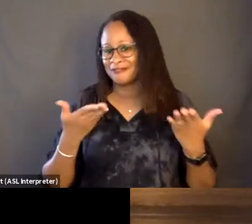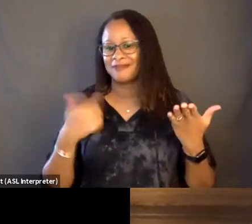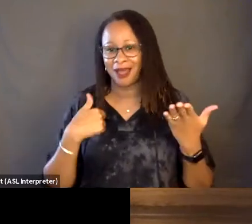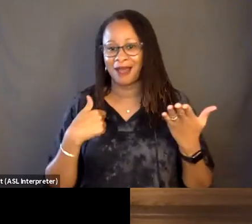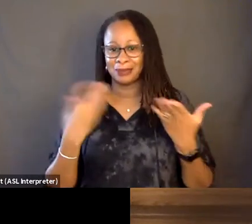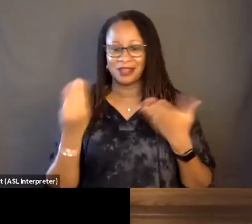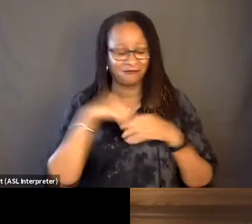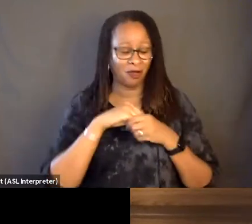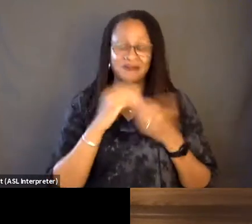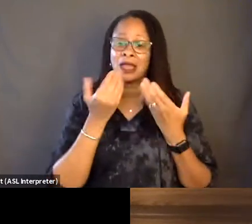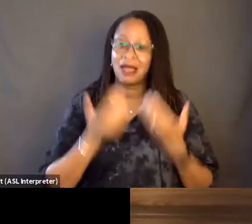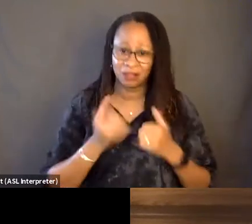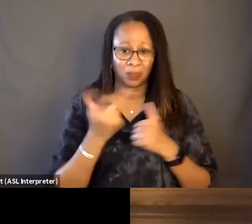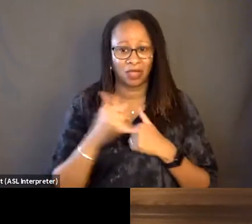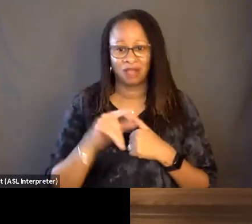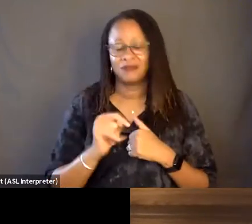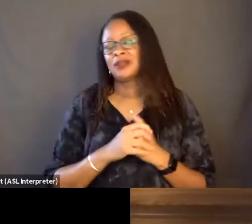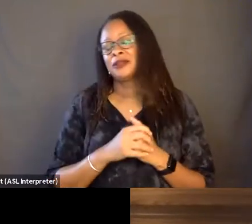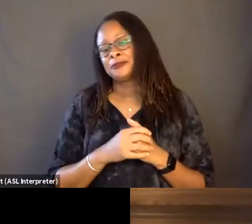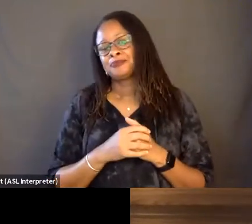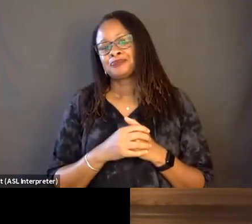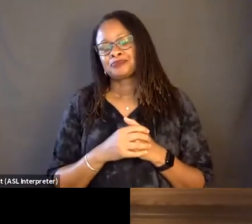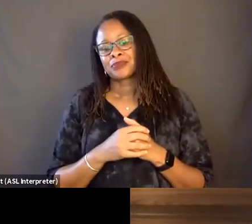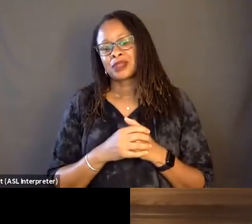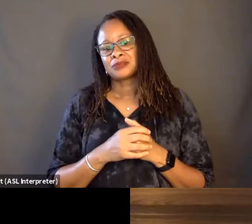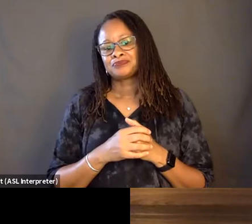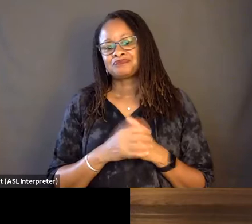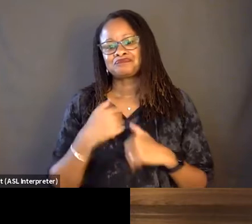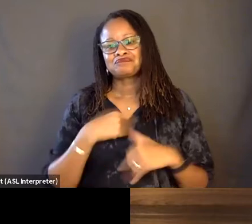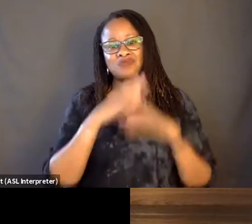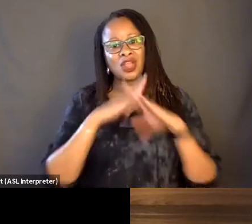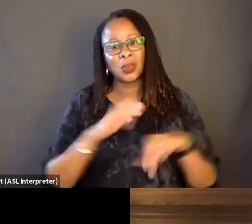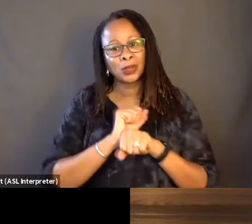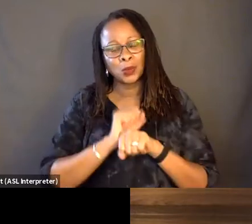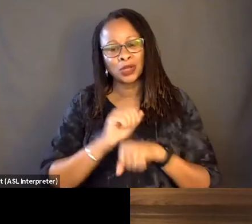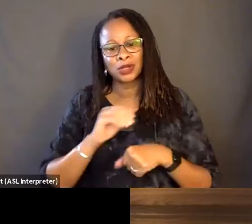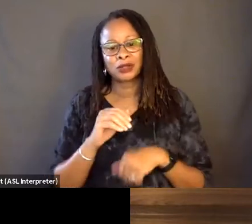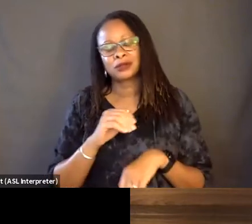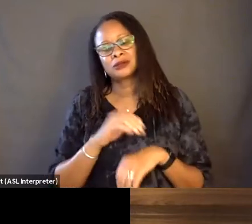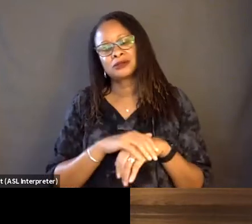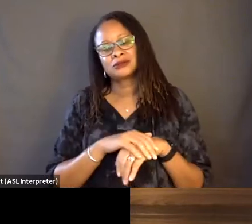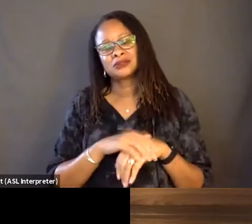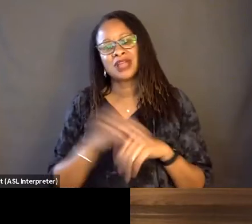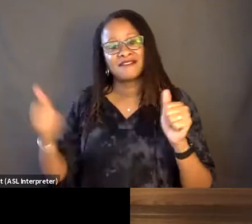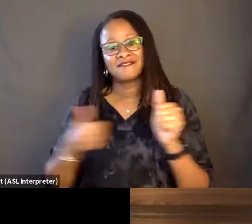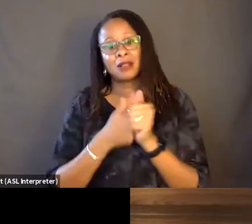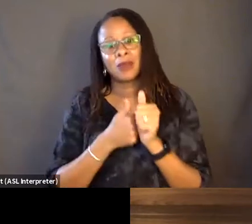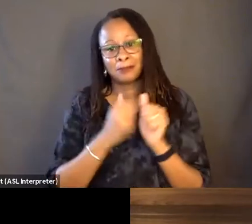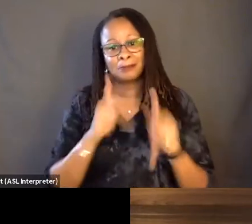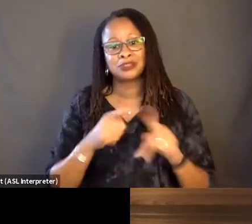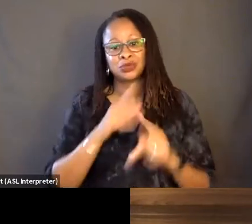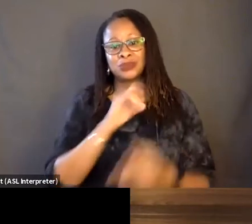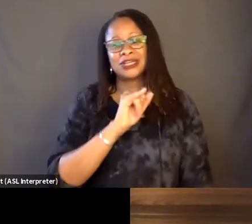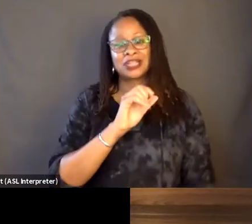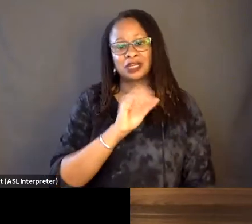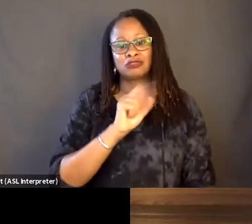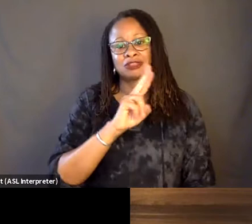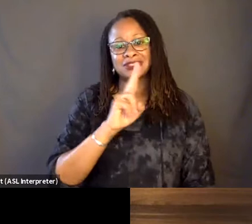But I've been quietly working on the follow up to "Icarus."